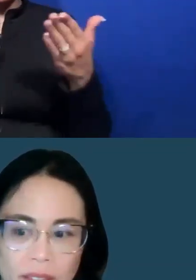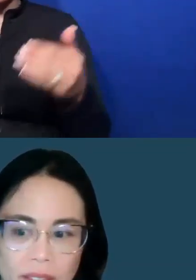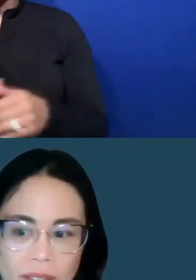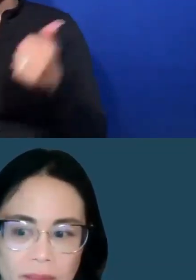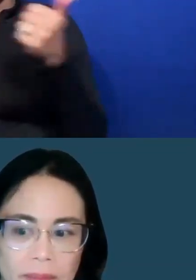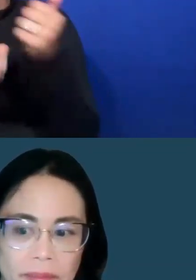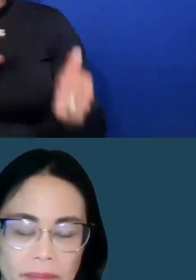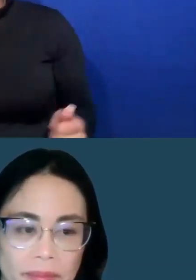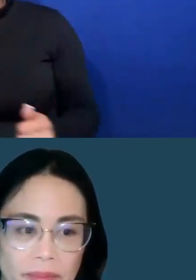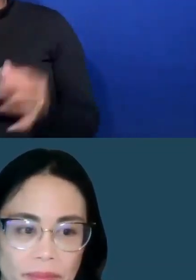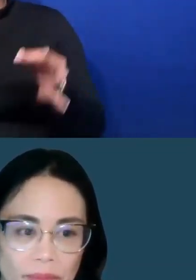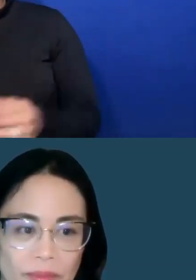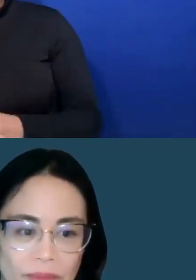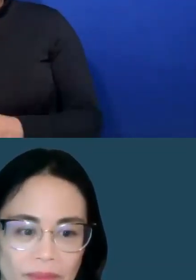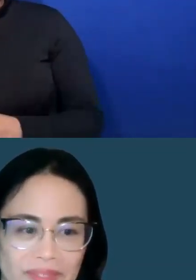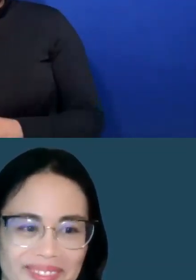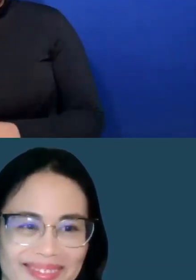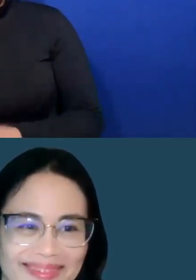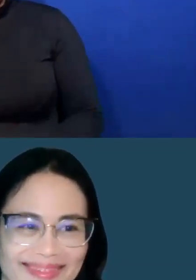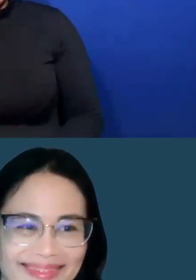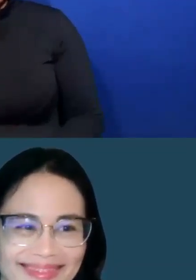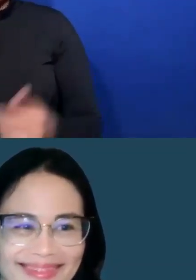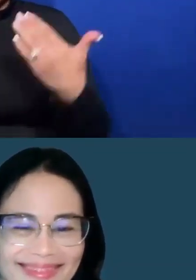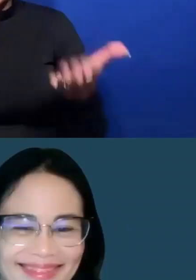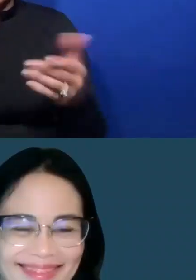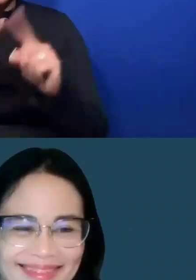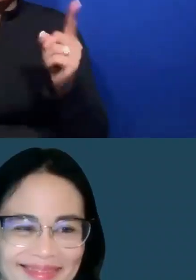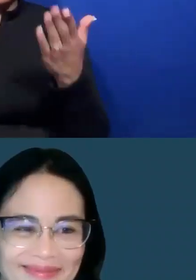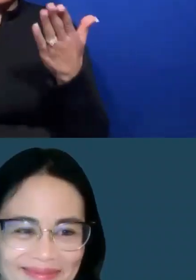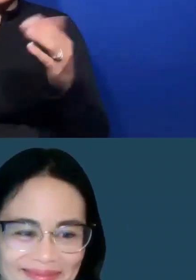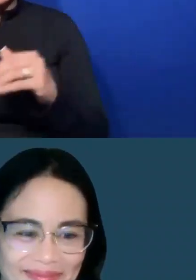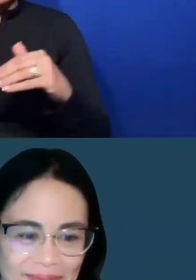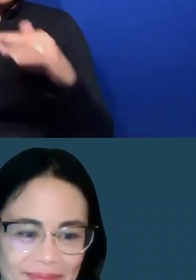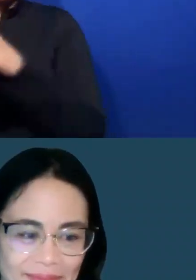We don't know yet, but we'll probably be there in some capacity. DRC will show up.